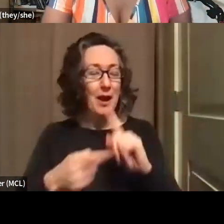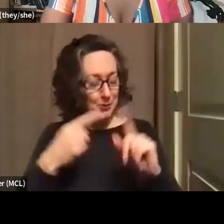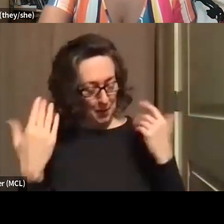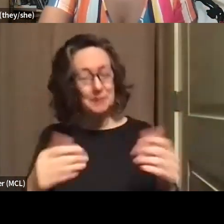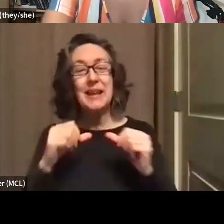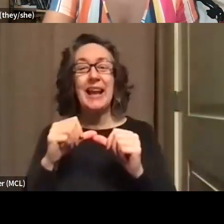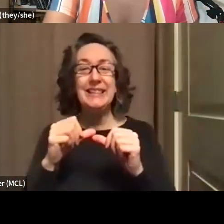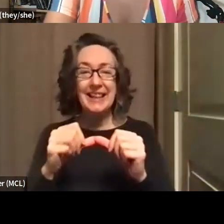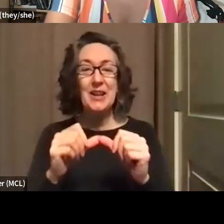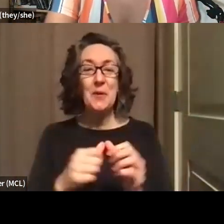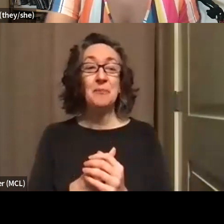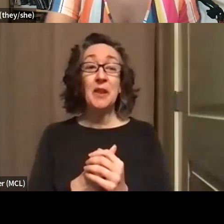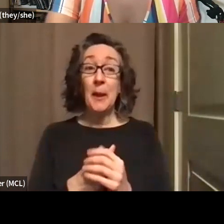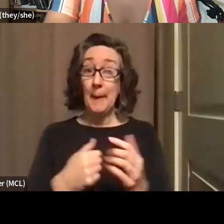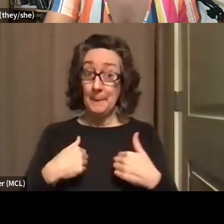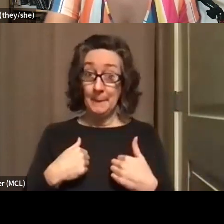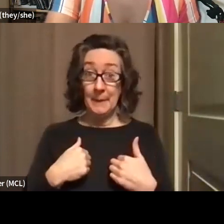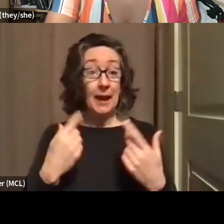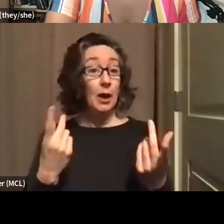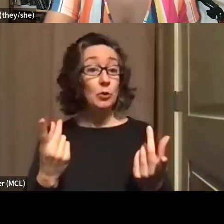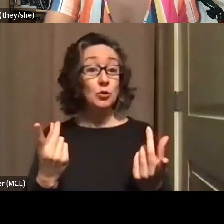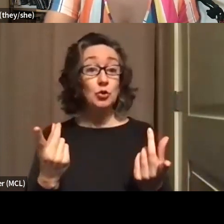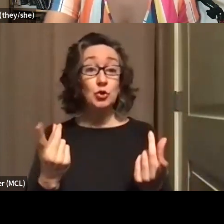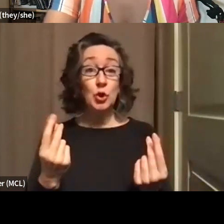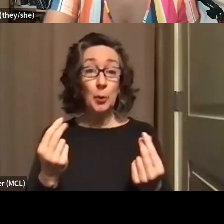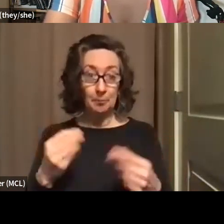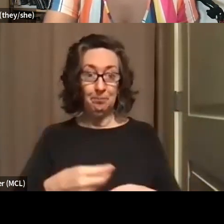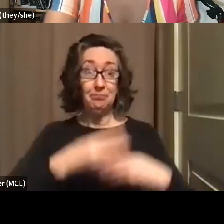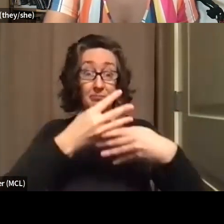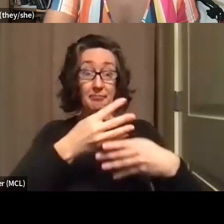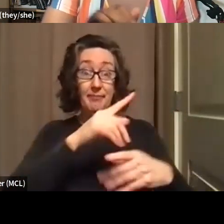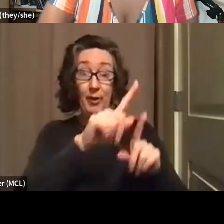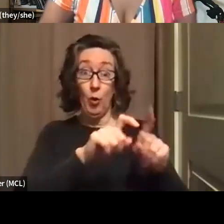I am going to pull up our questions.